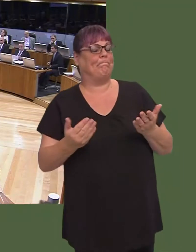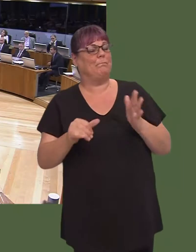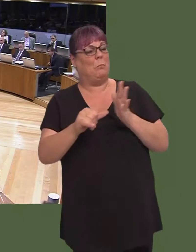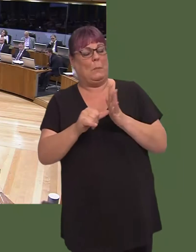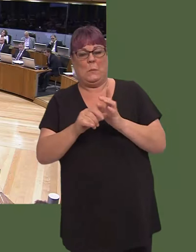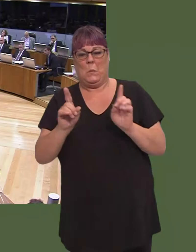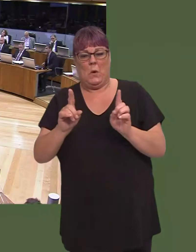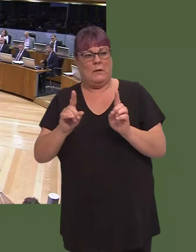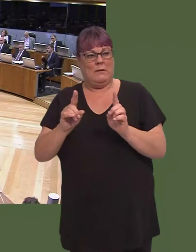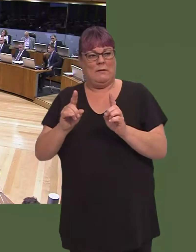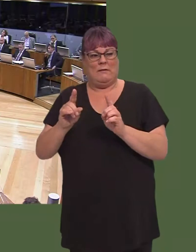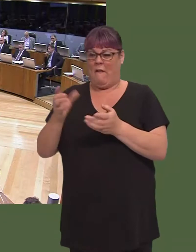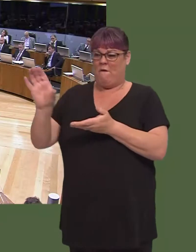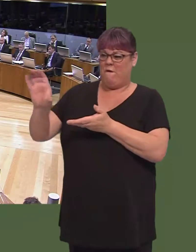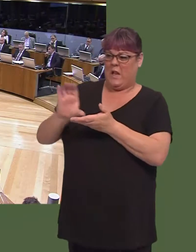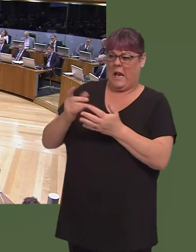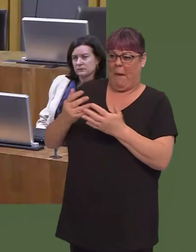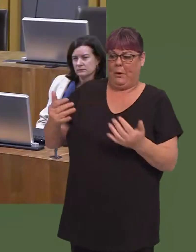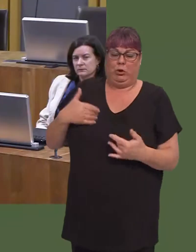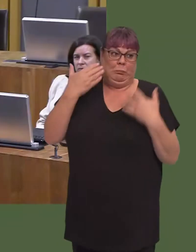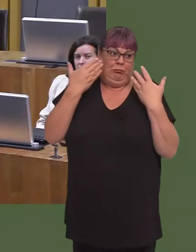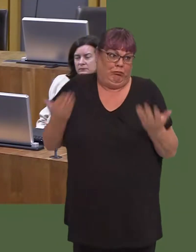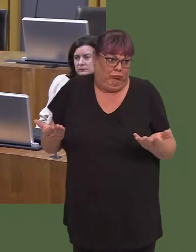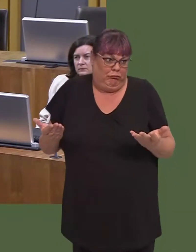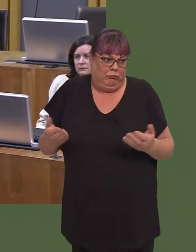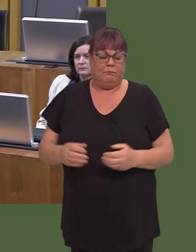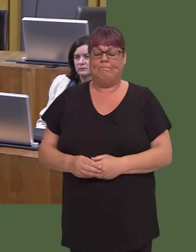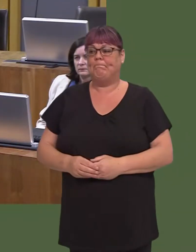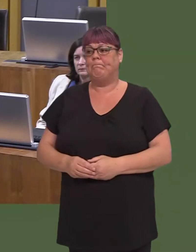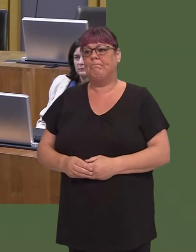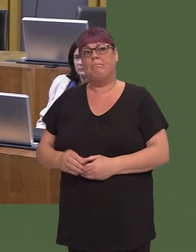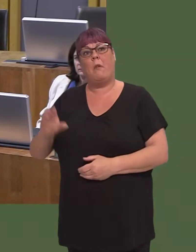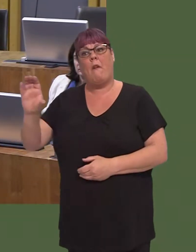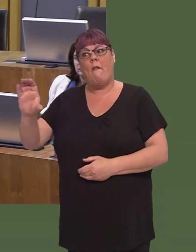'helps address the impacts of poverty and narrows the attainment gap when children start school'? Carwyn Jones AM: We have a very firm manifesto